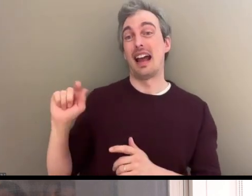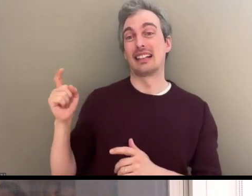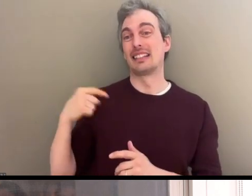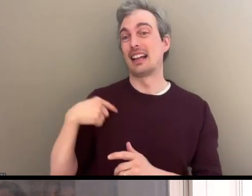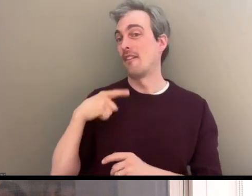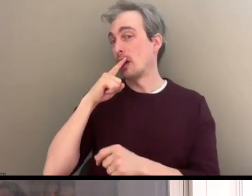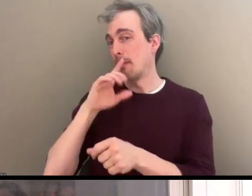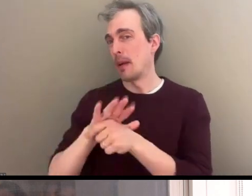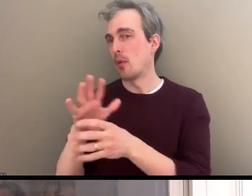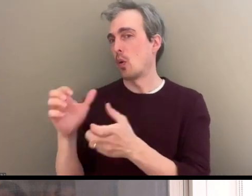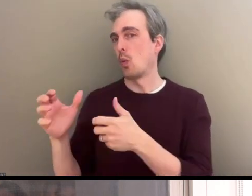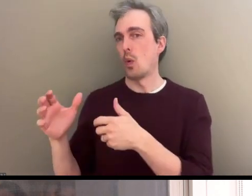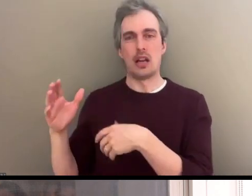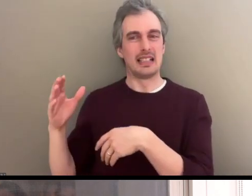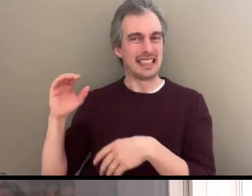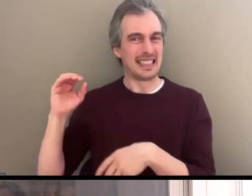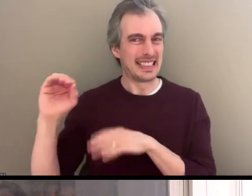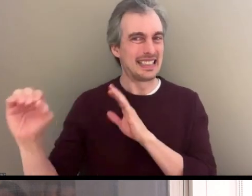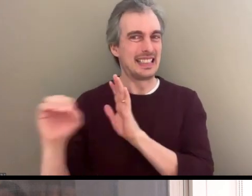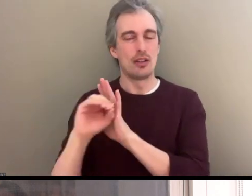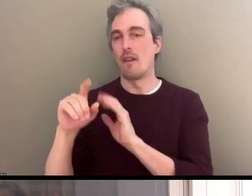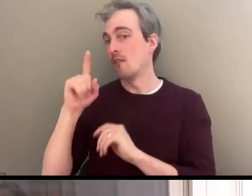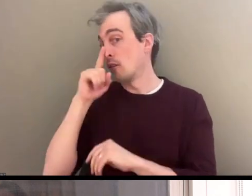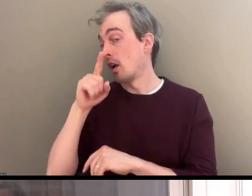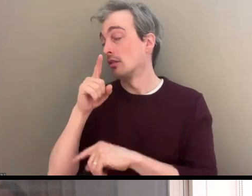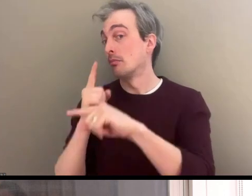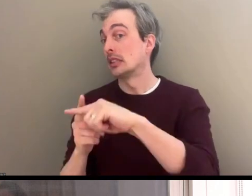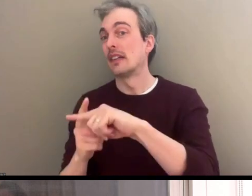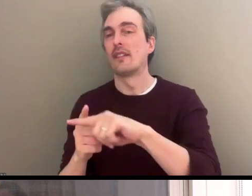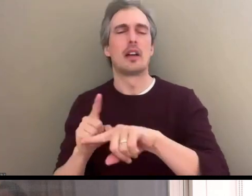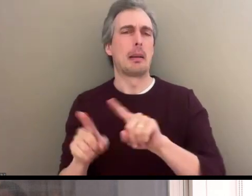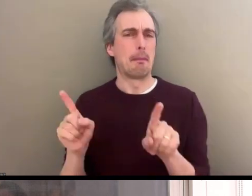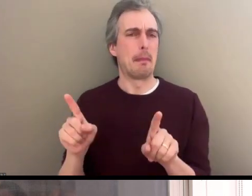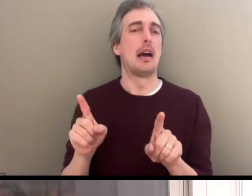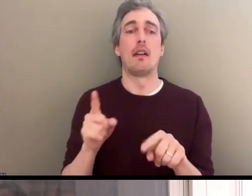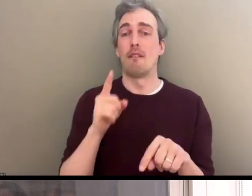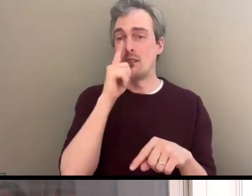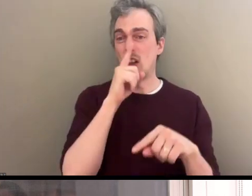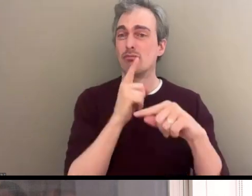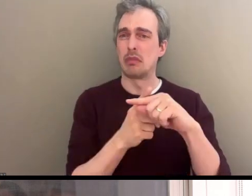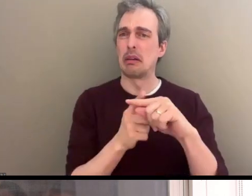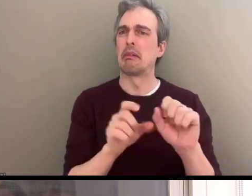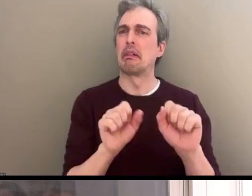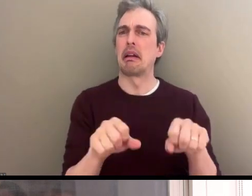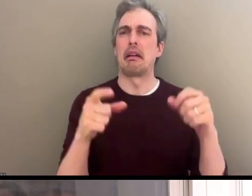But either with Axe or with other tools, they can happen, and they do happen, right? You have to be humble with that.